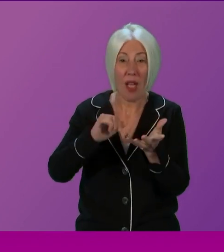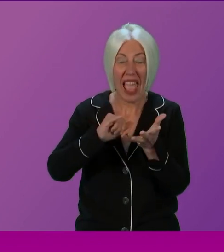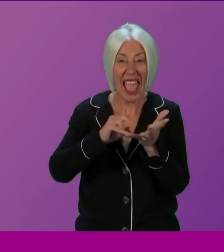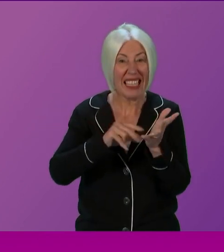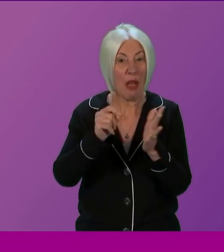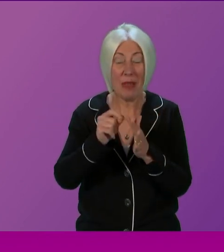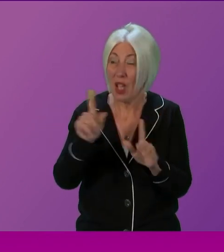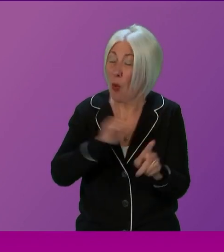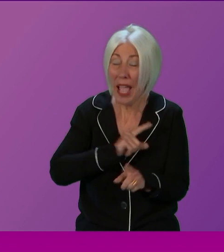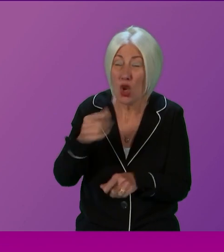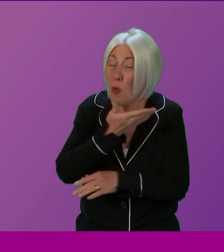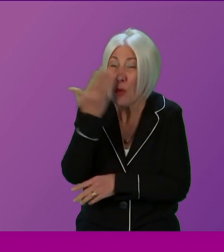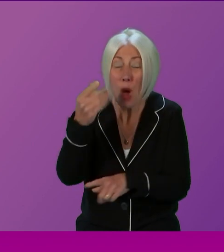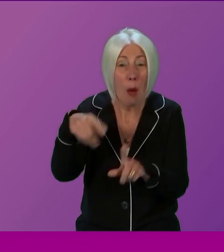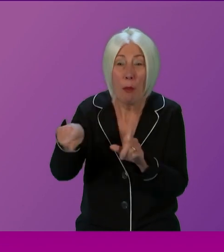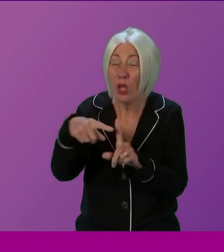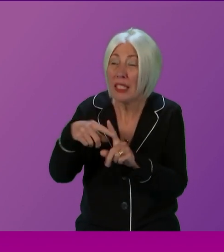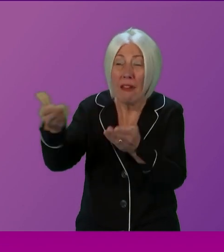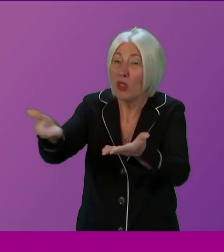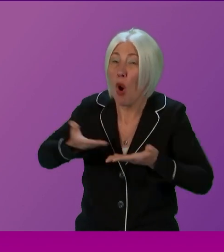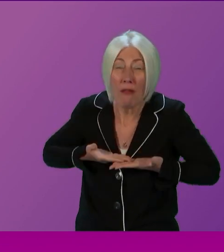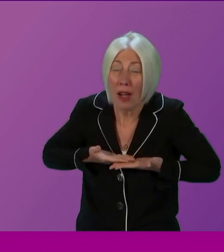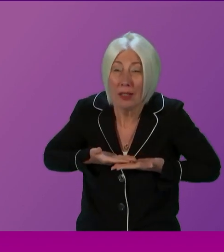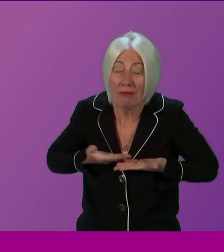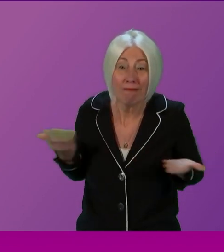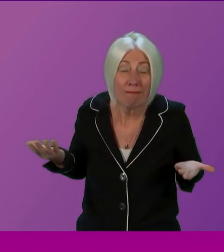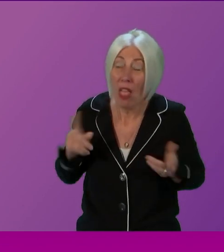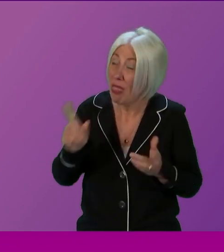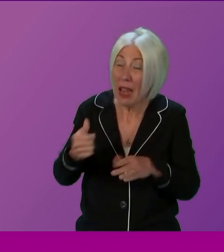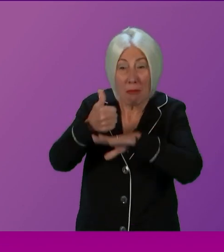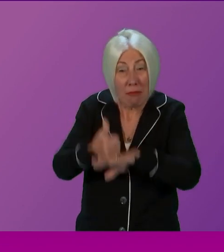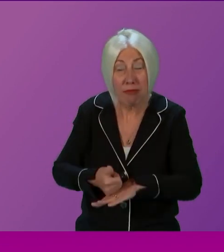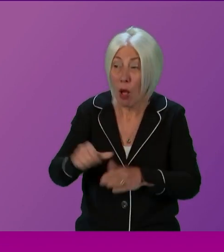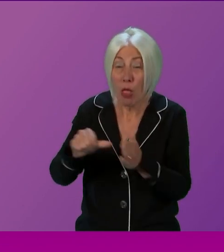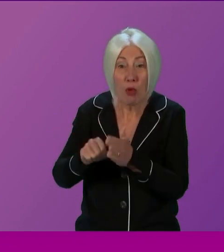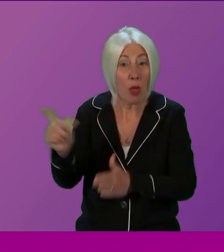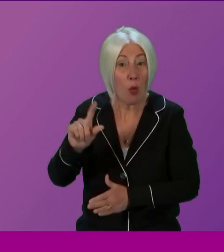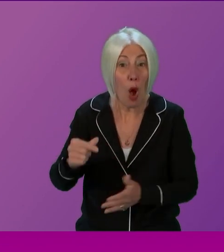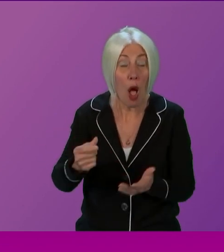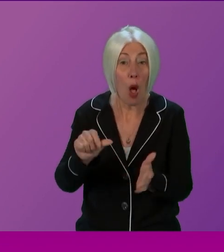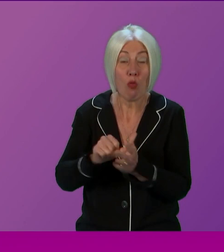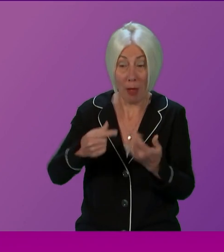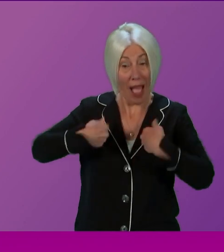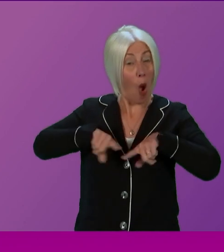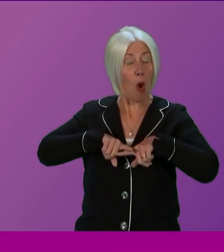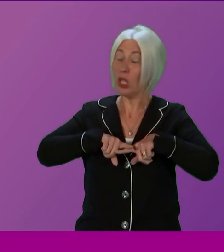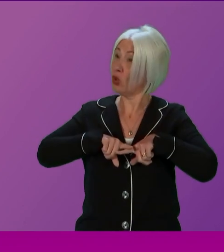nothing positive to offer, fundamentally the problem is not ours; the problem is theirs,